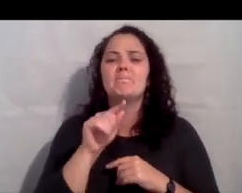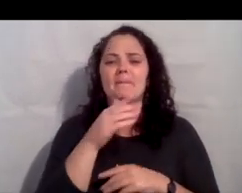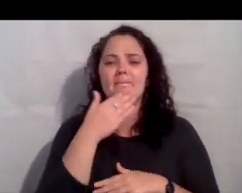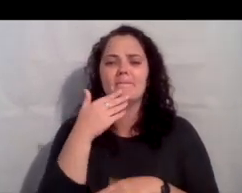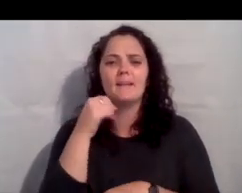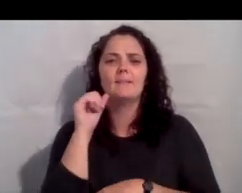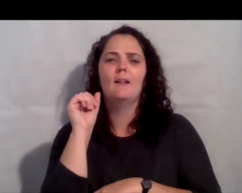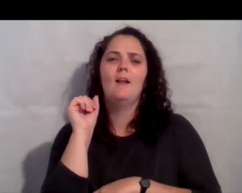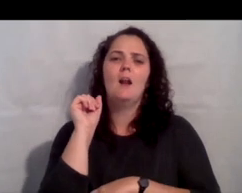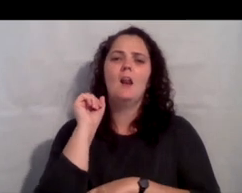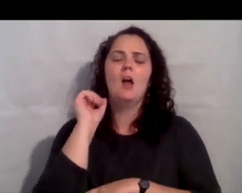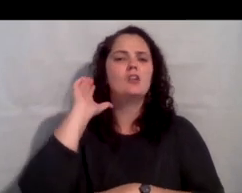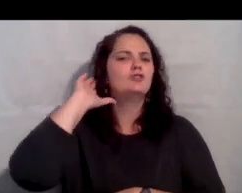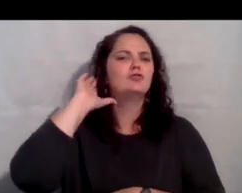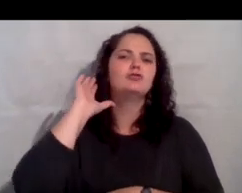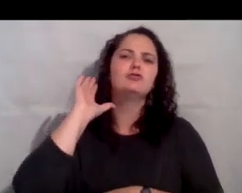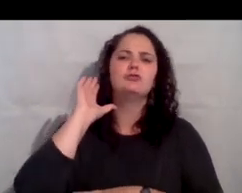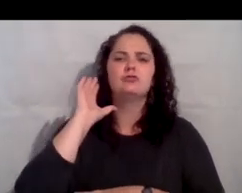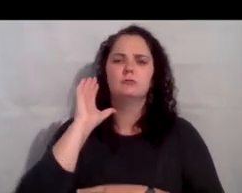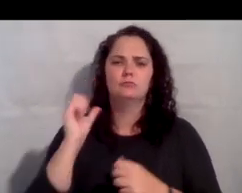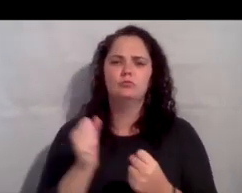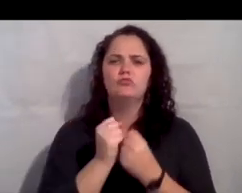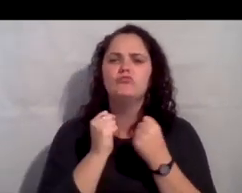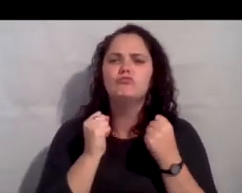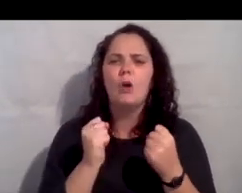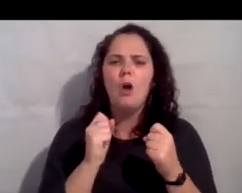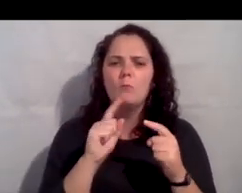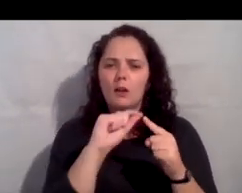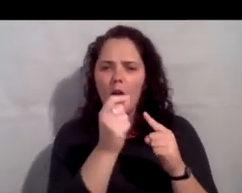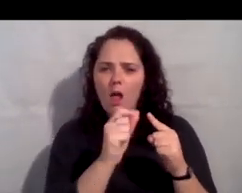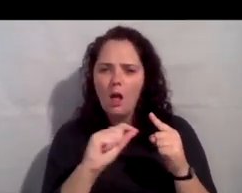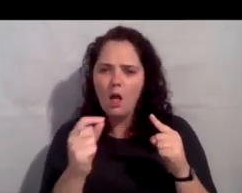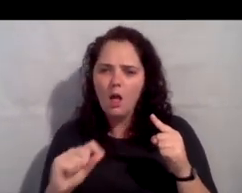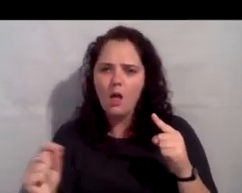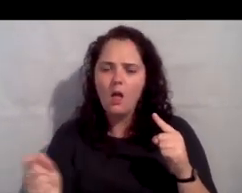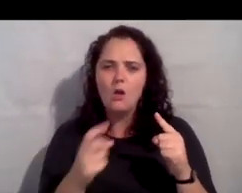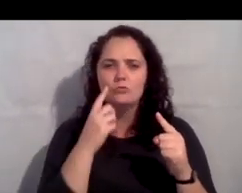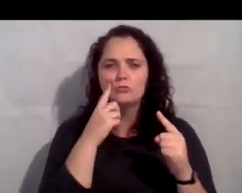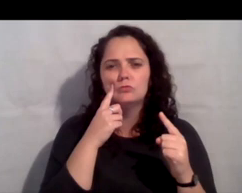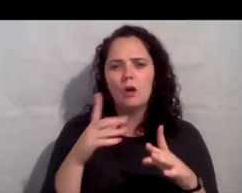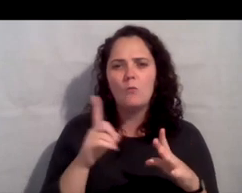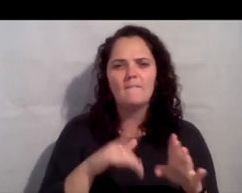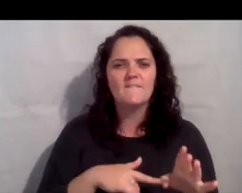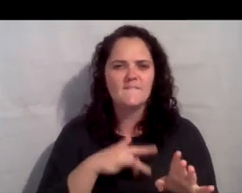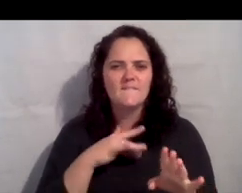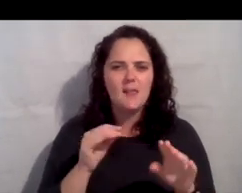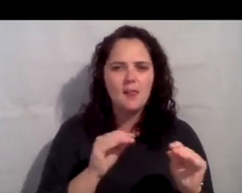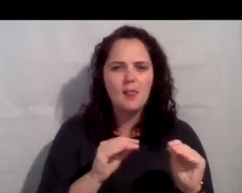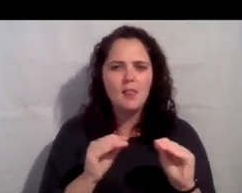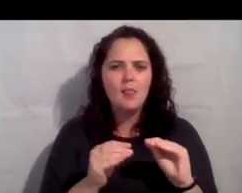really, really strong, really essential contour line that shows everything, you get the sense of mood, you get the sense of space, you